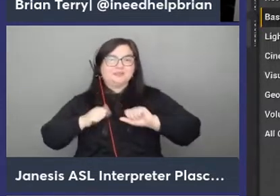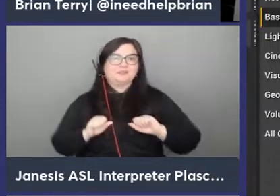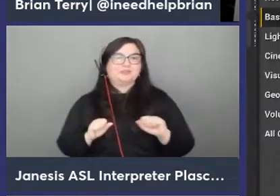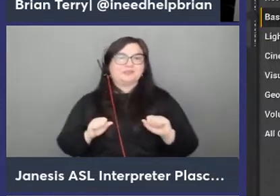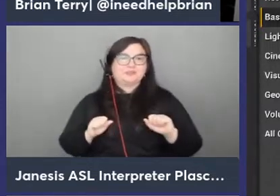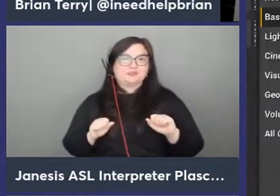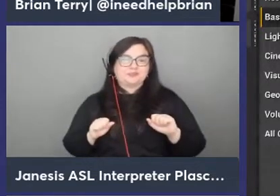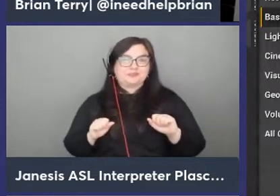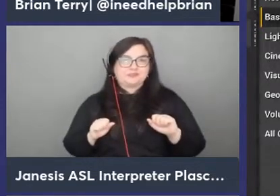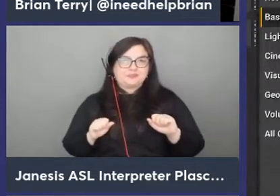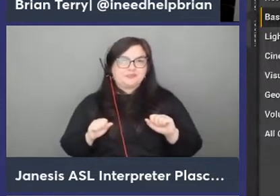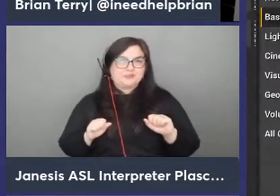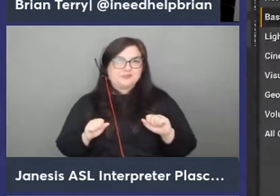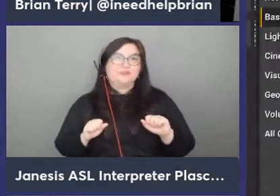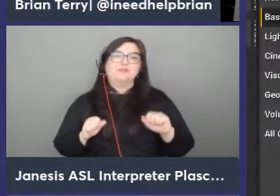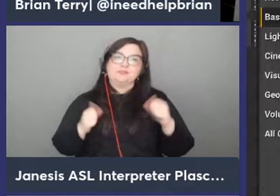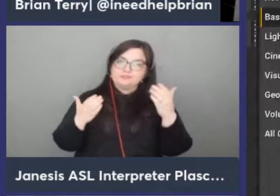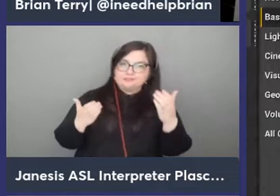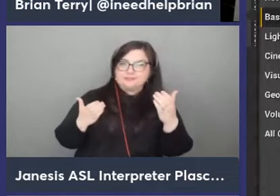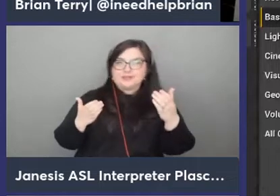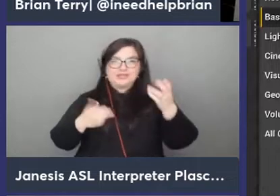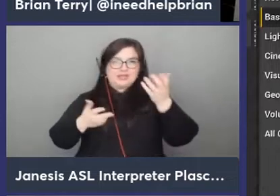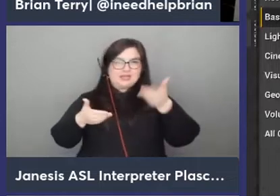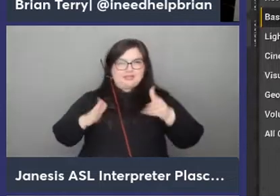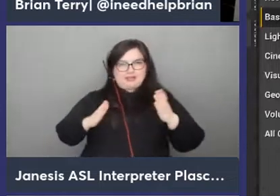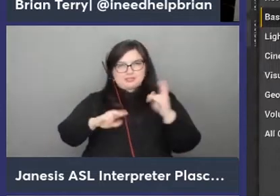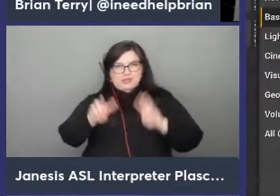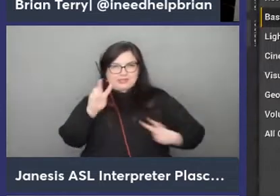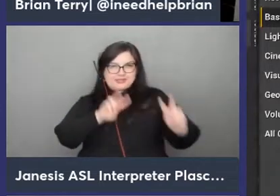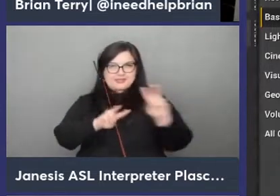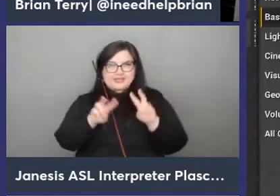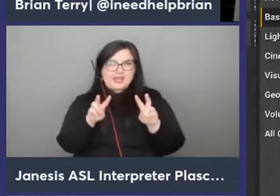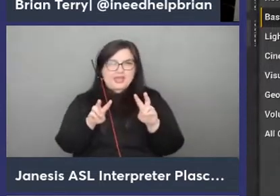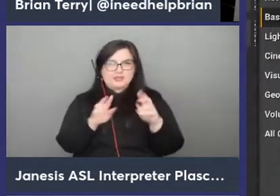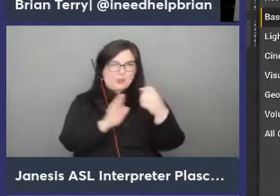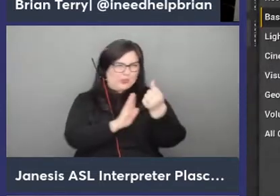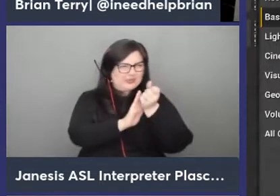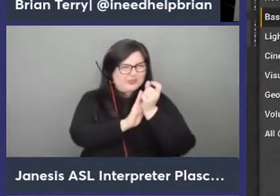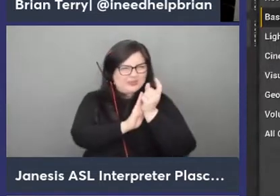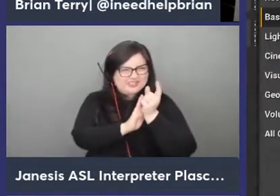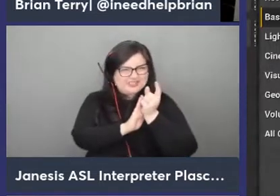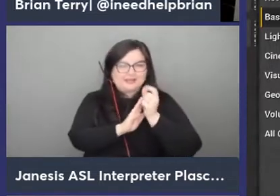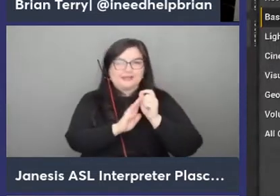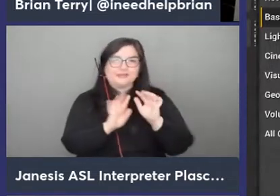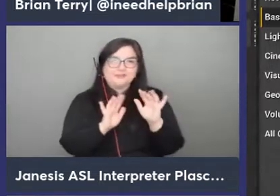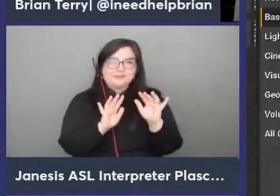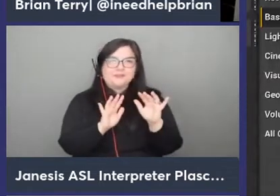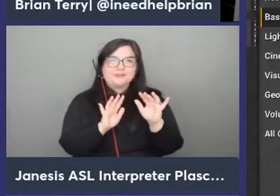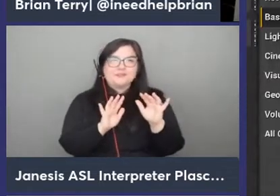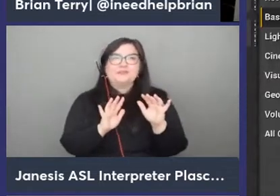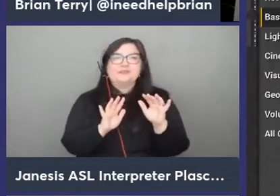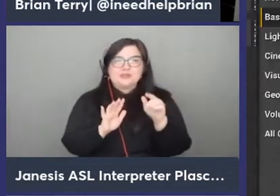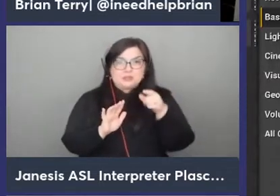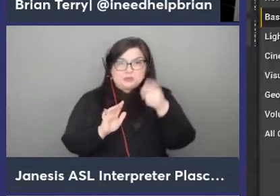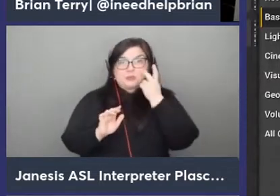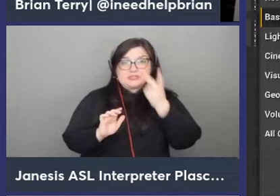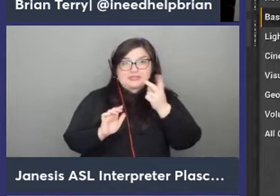So let's look at that, just a second. So if you look at identity example for now,